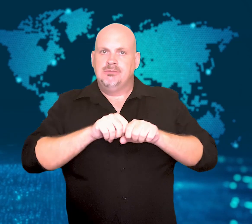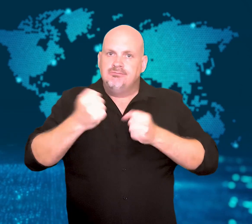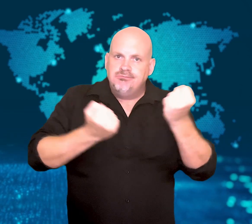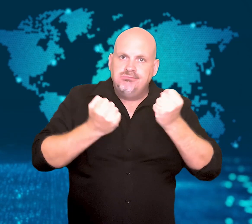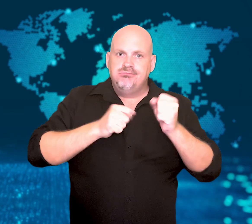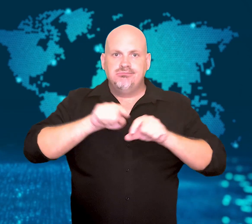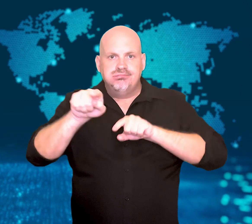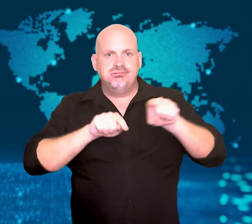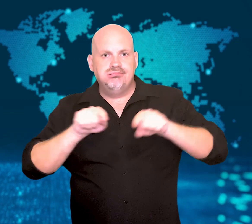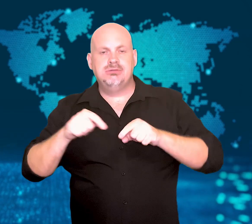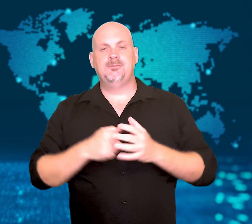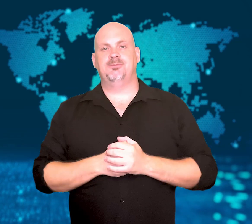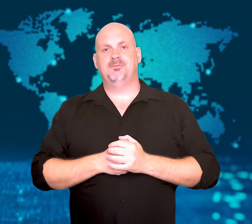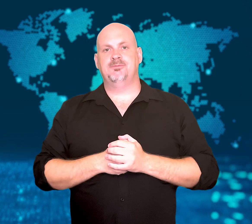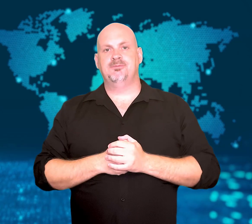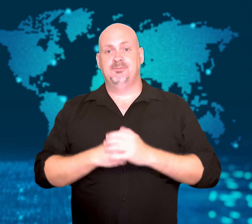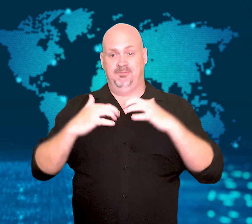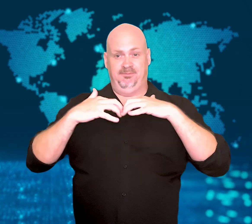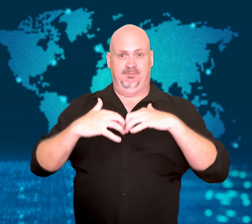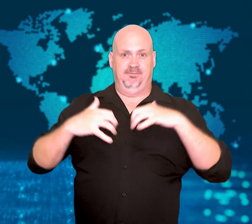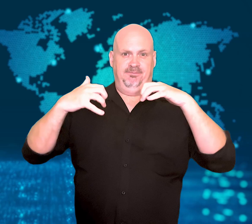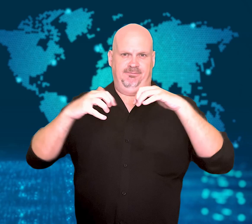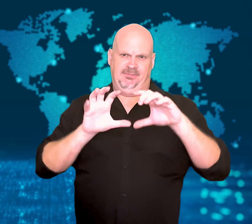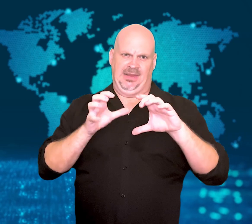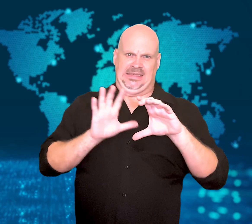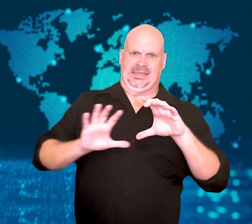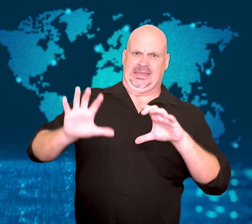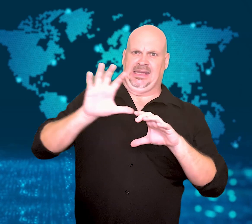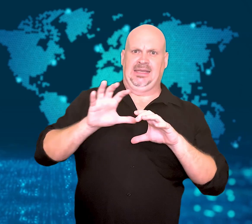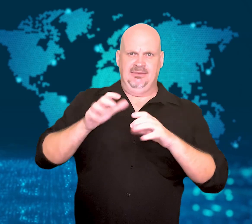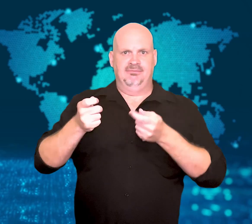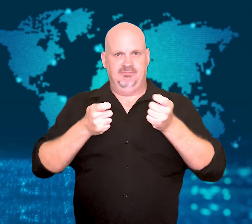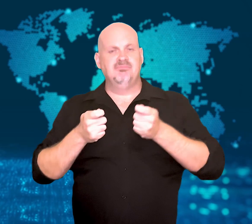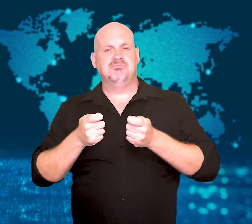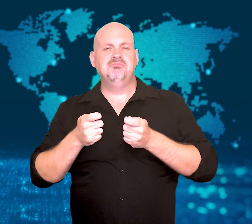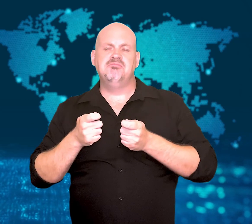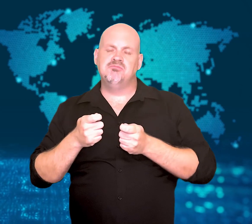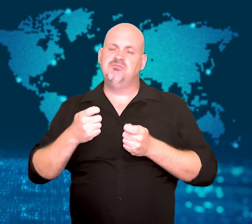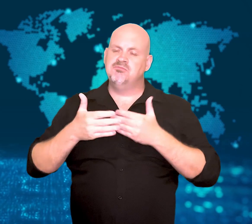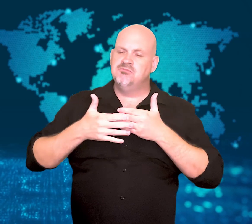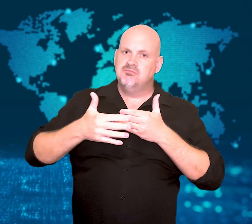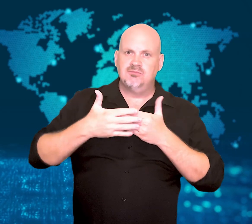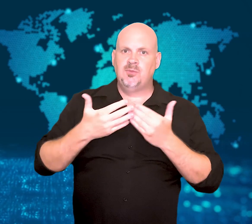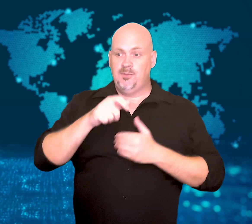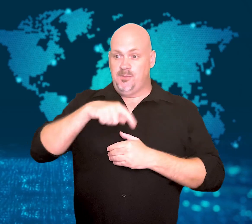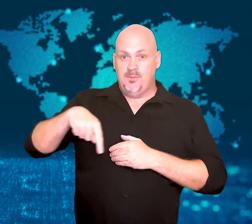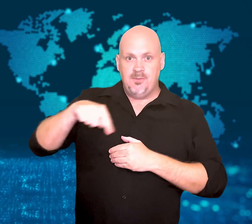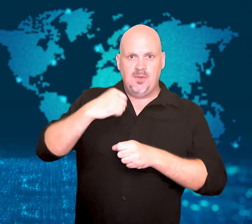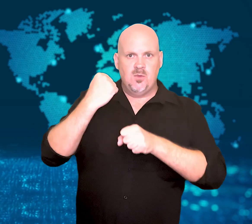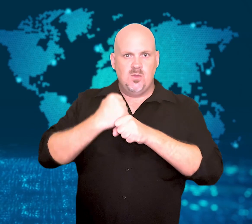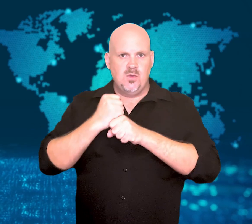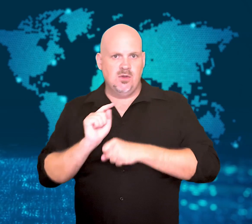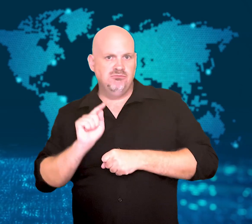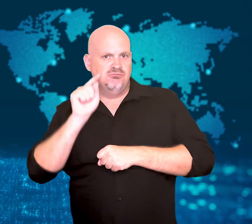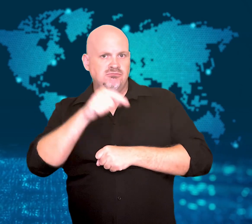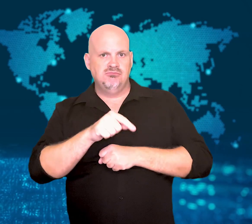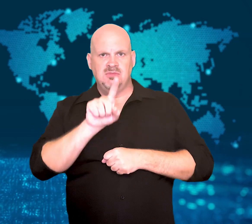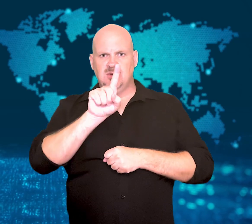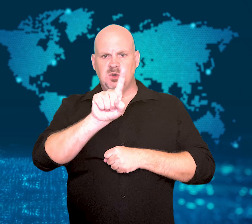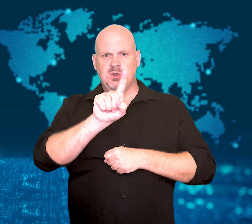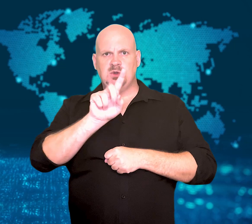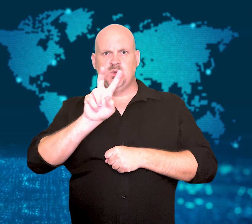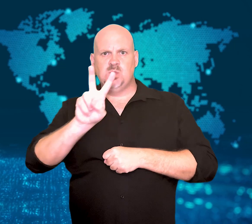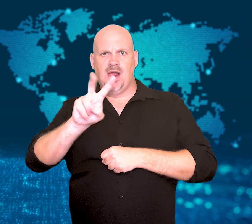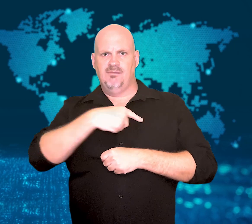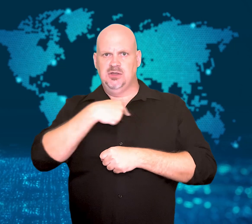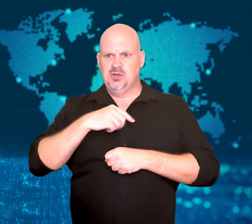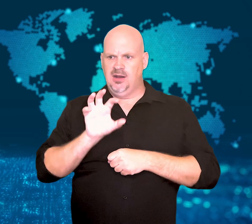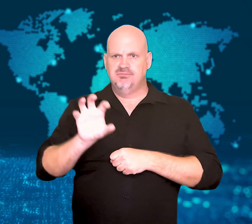The State Council plans to send task forces to 12 provinces